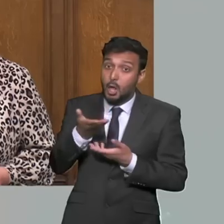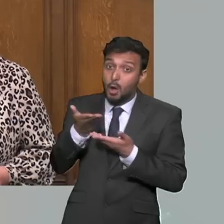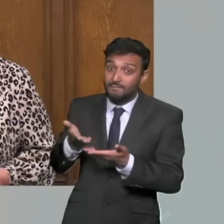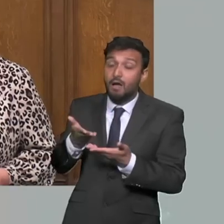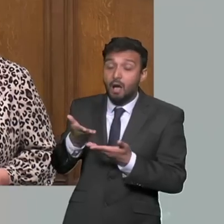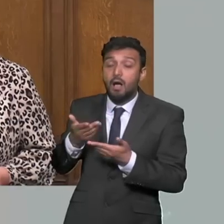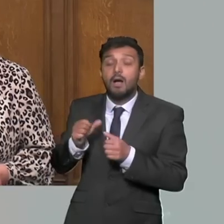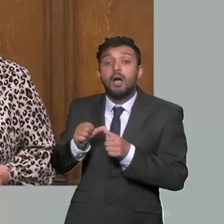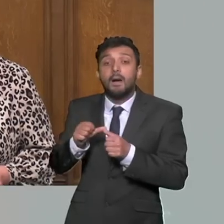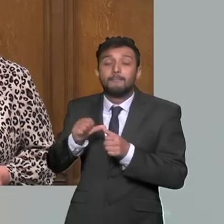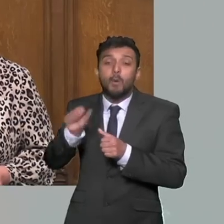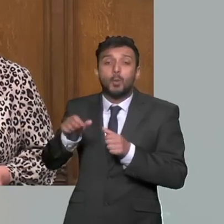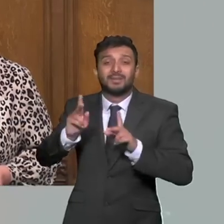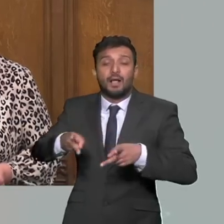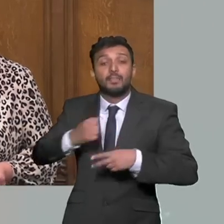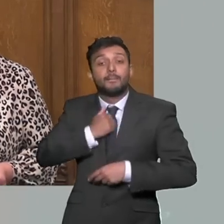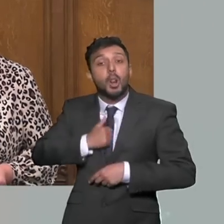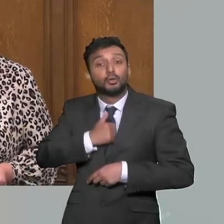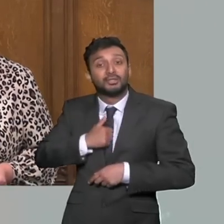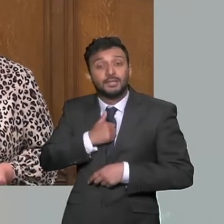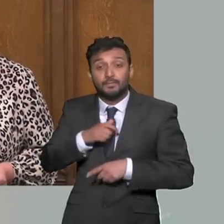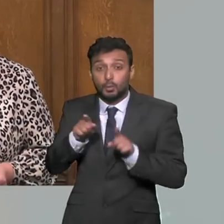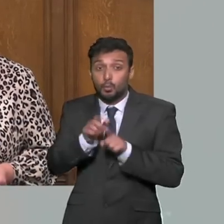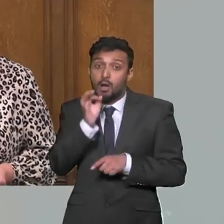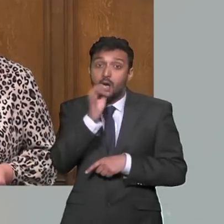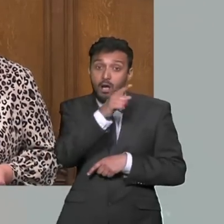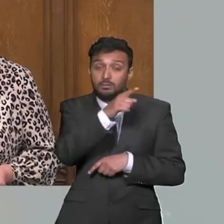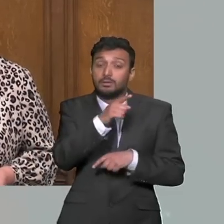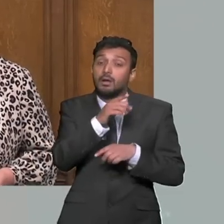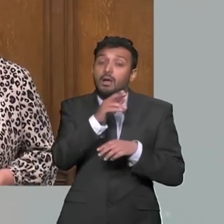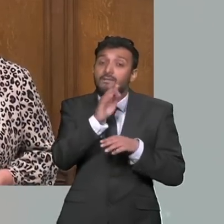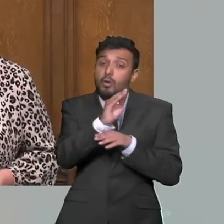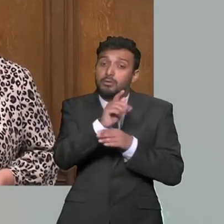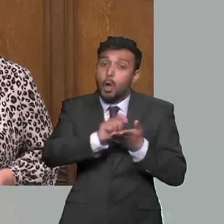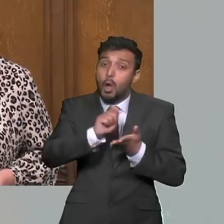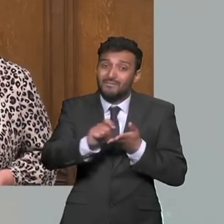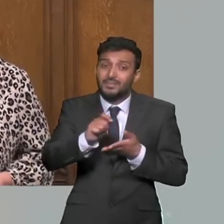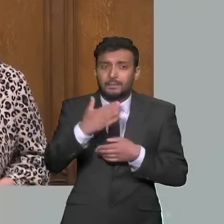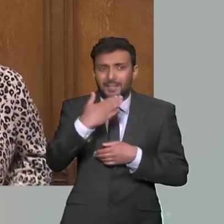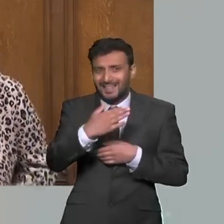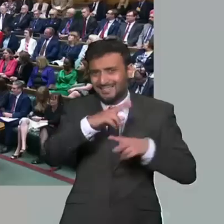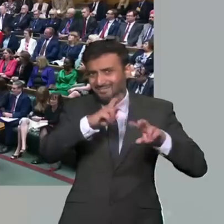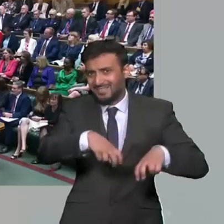commit to asking the FCO for a formal response to his treatment while he worked at MI6?